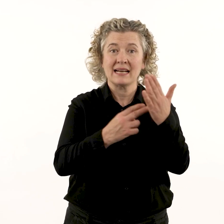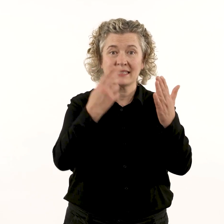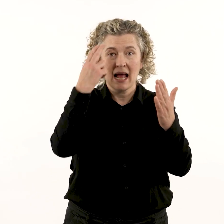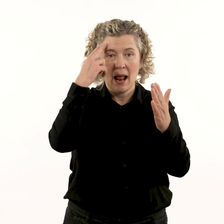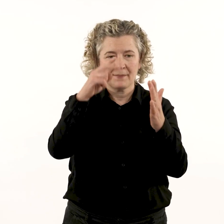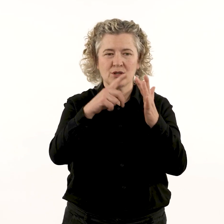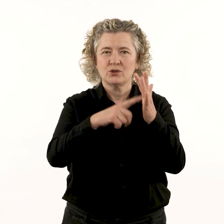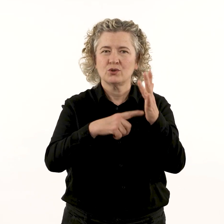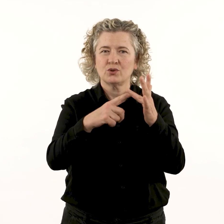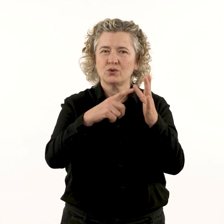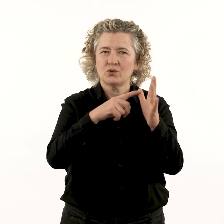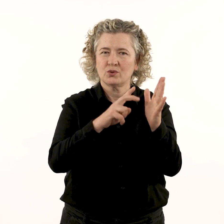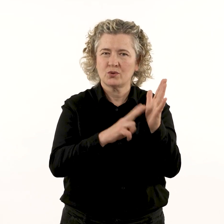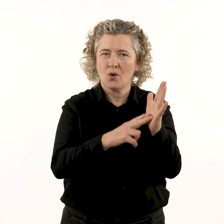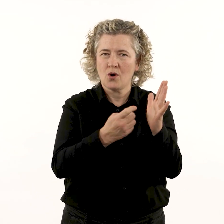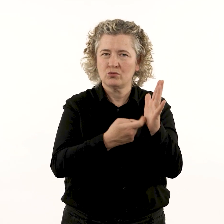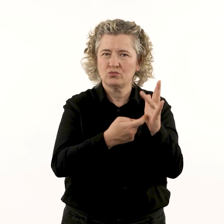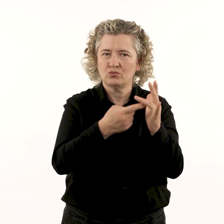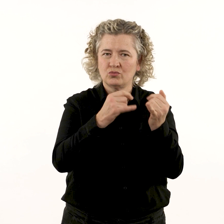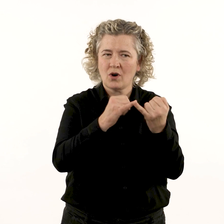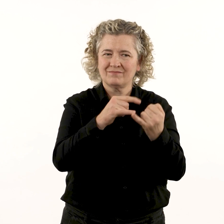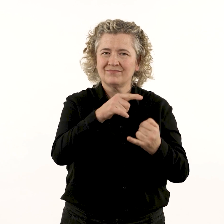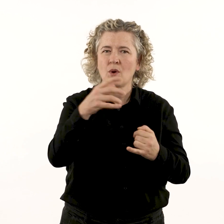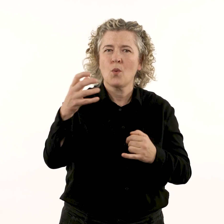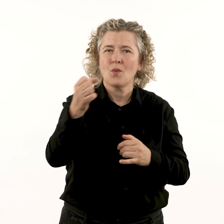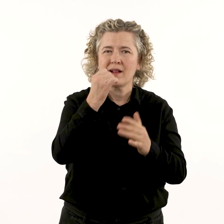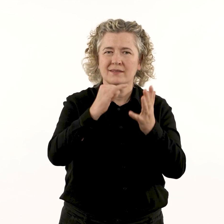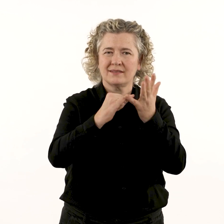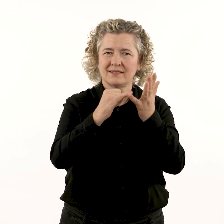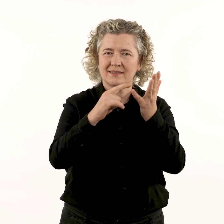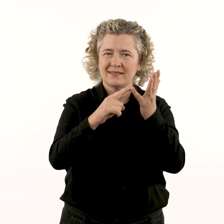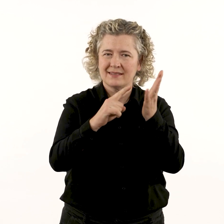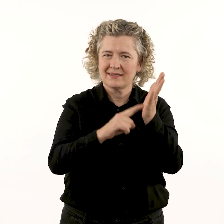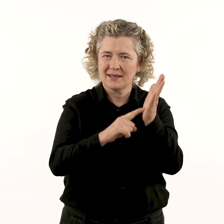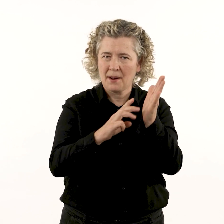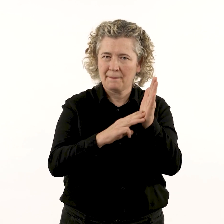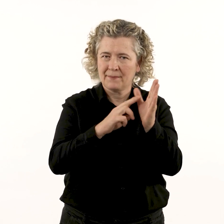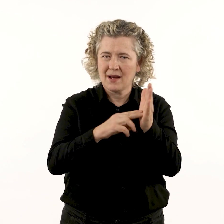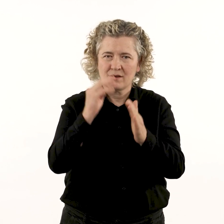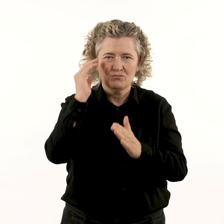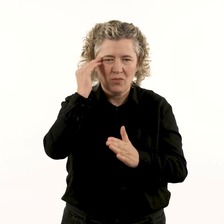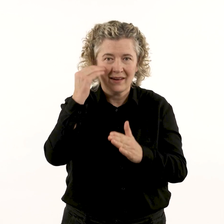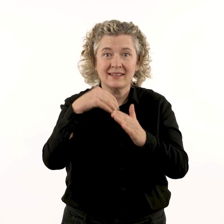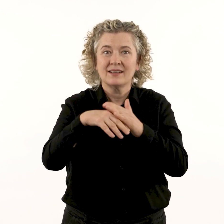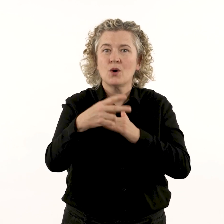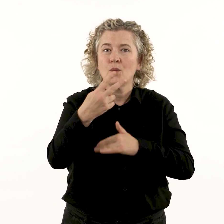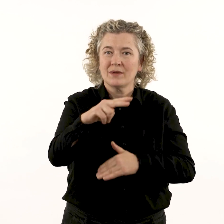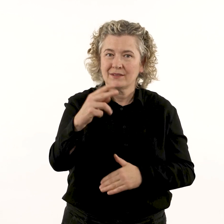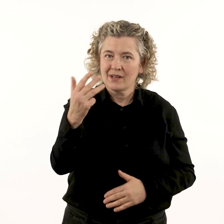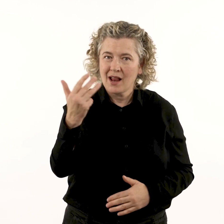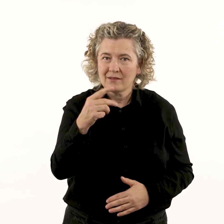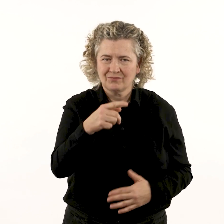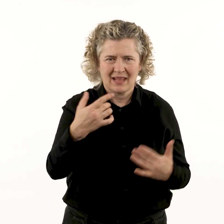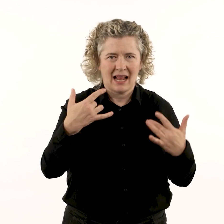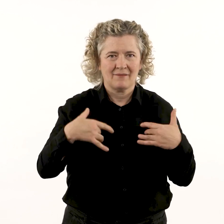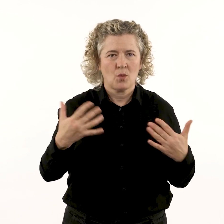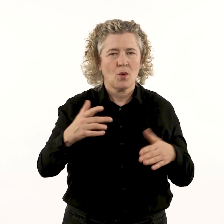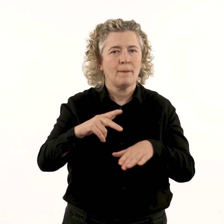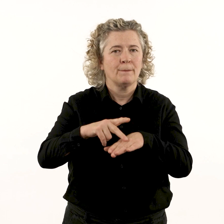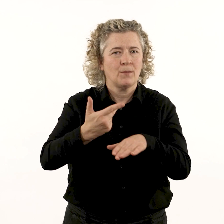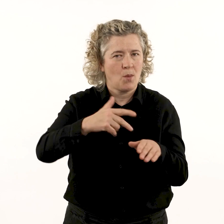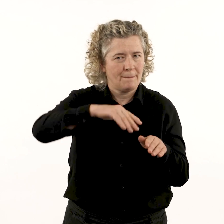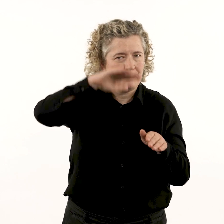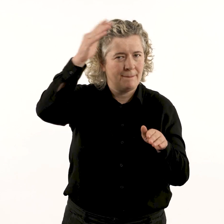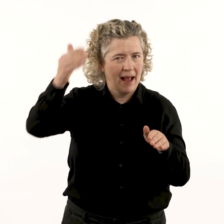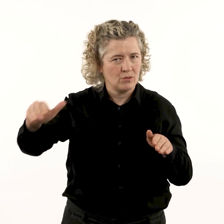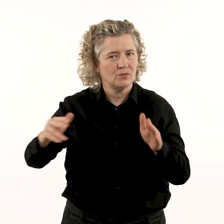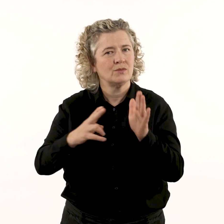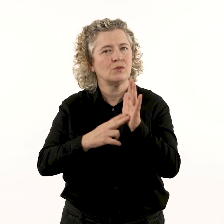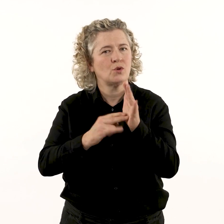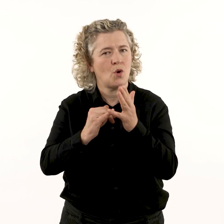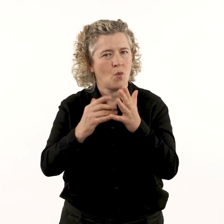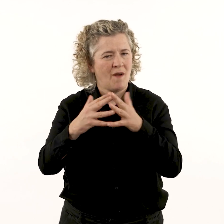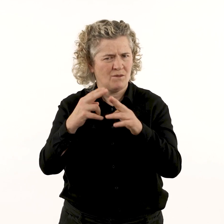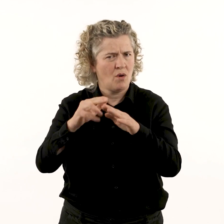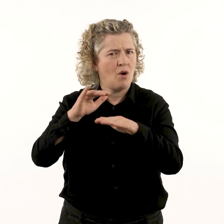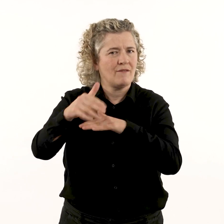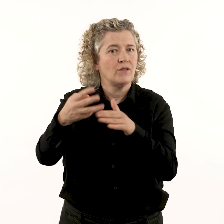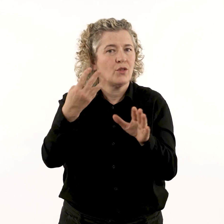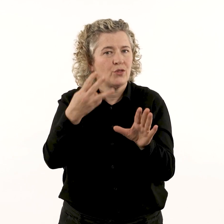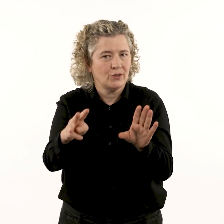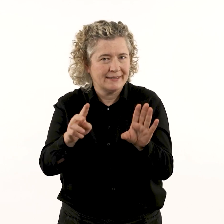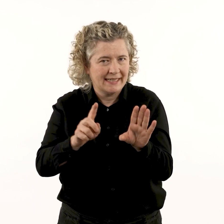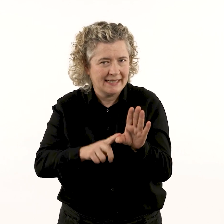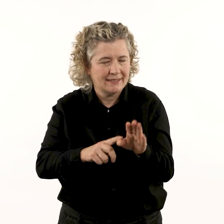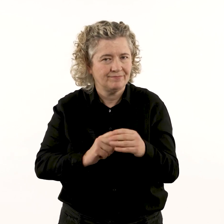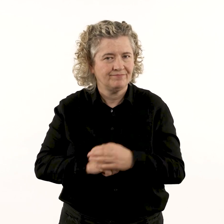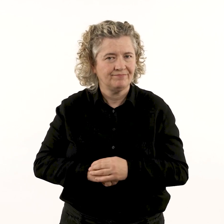Joan Ross won the Sulman Prize in 2019. She resides in the Blue Mountains, NSW for over 30 years.